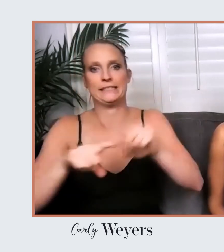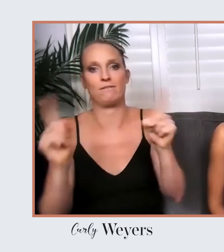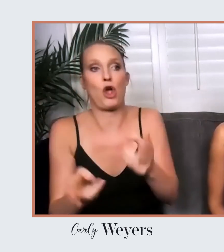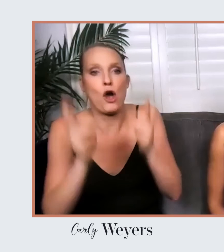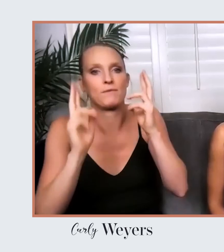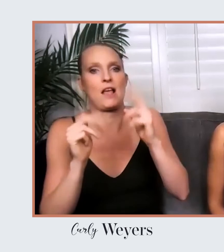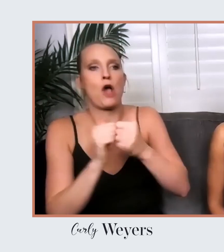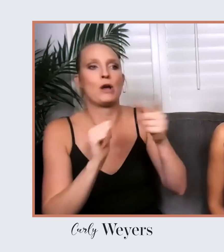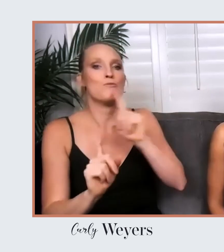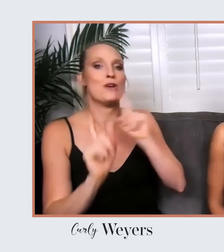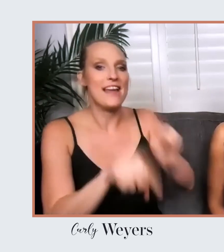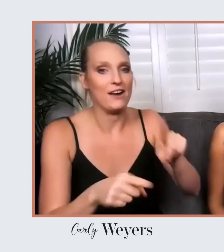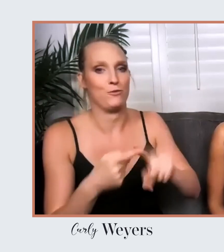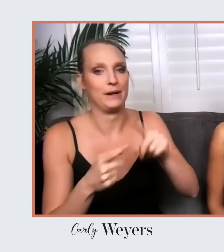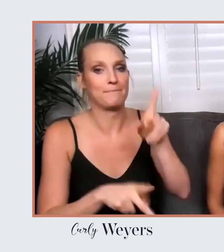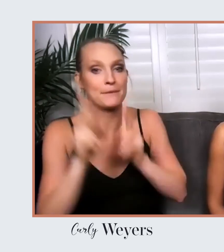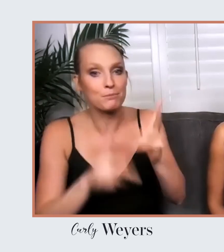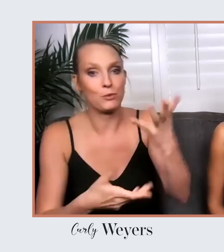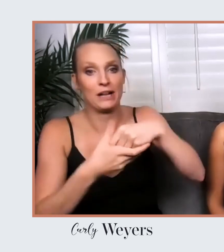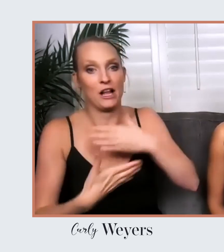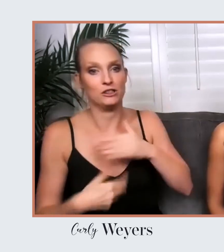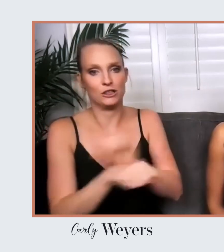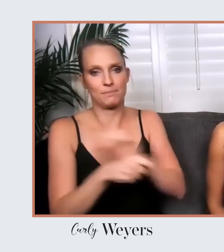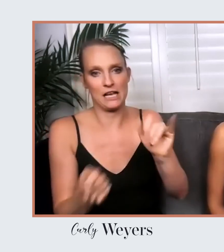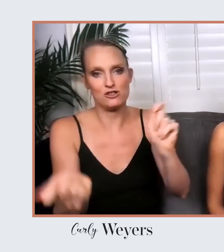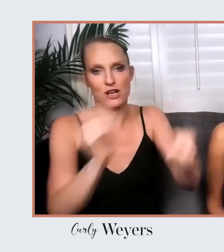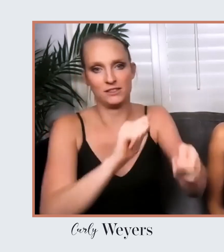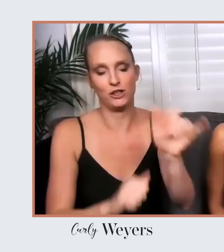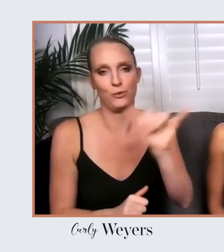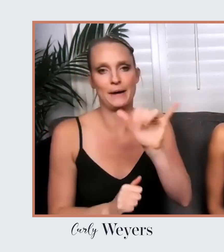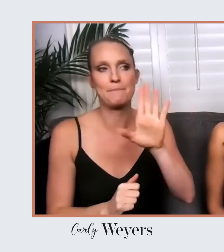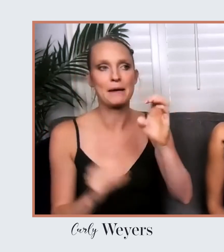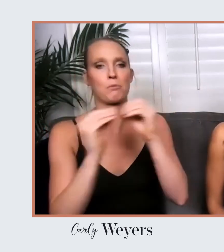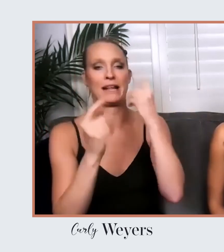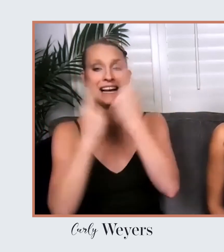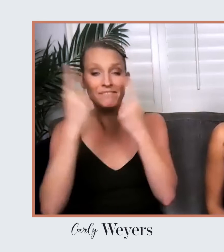it makes a difference, hoping that they respond to people in the entertainment industry differently.